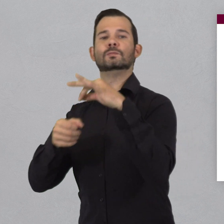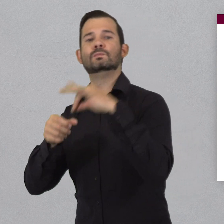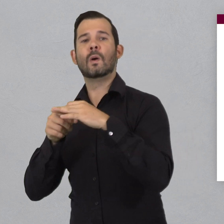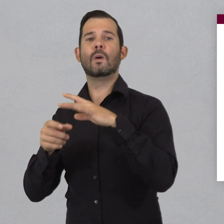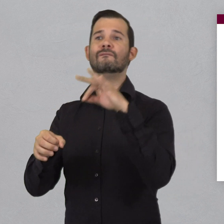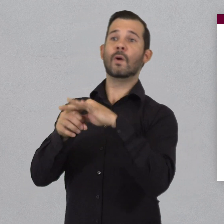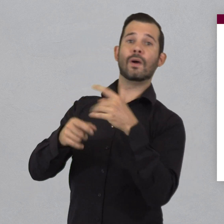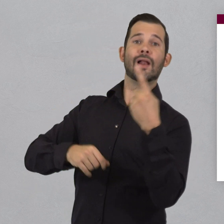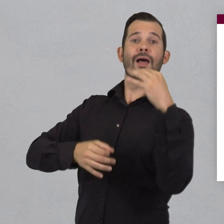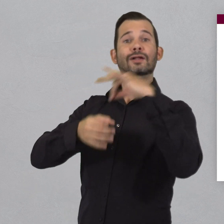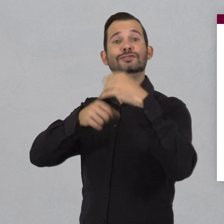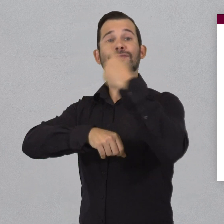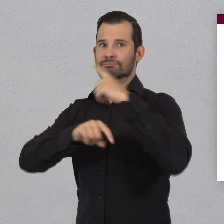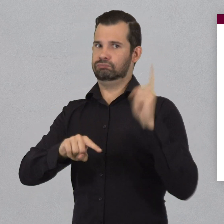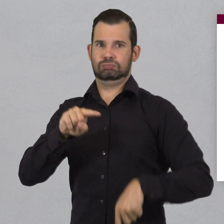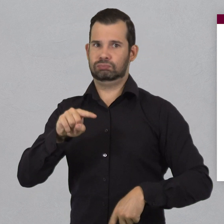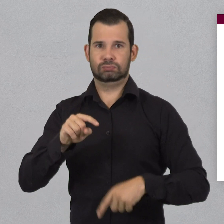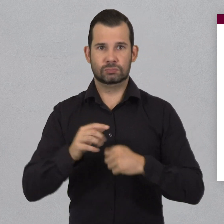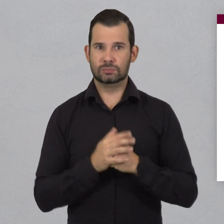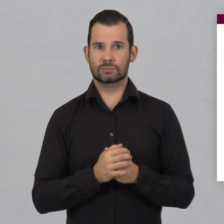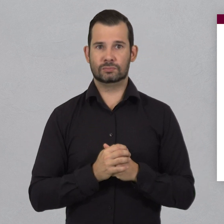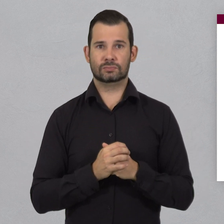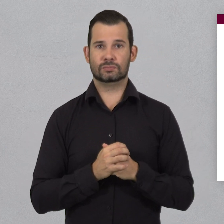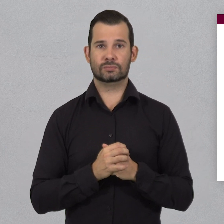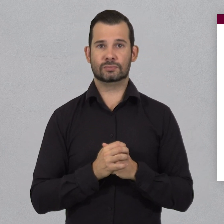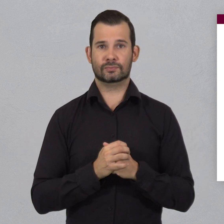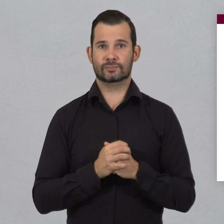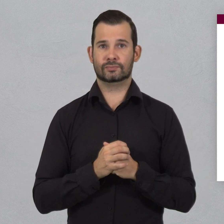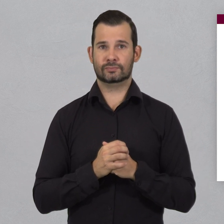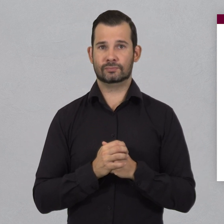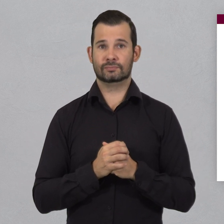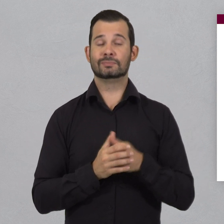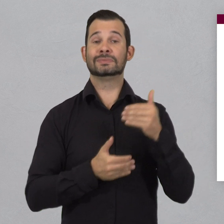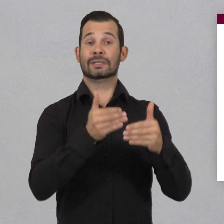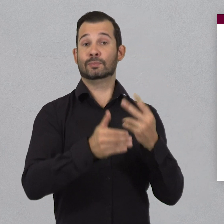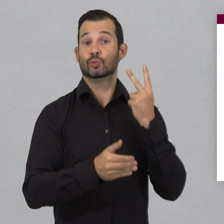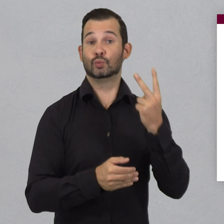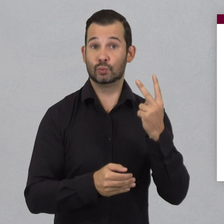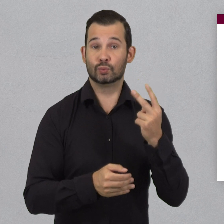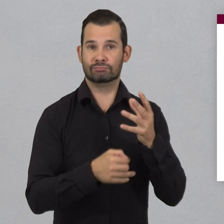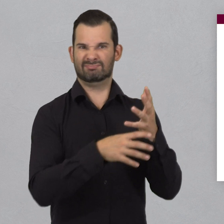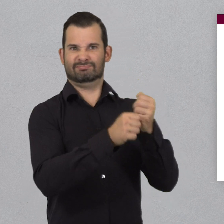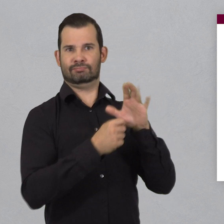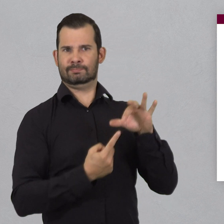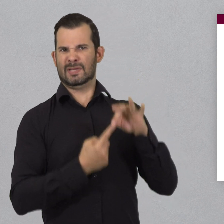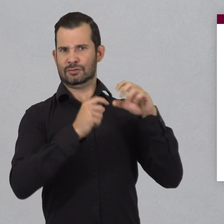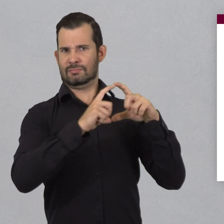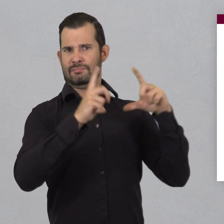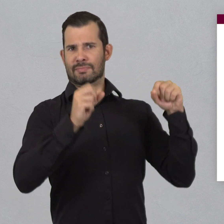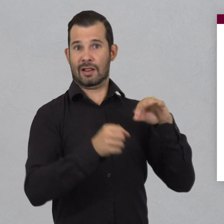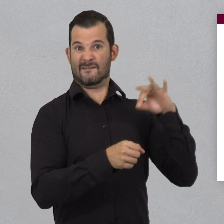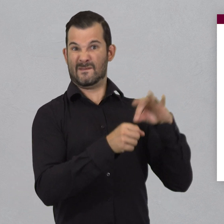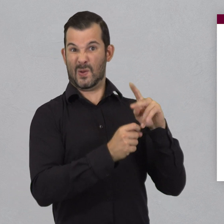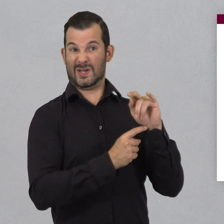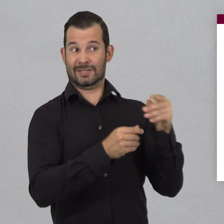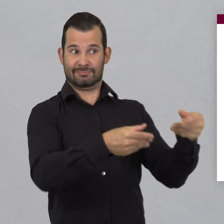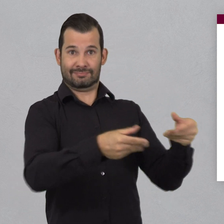vote at advance polls or on election day. STEP 2: Get your special ballot voting kit